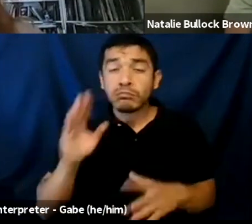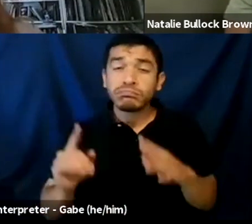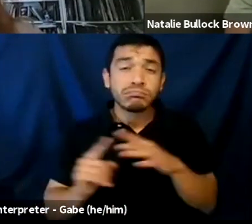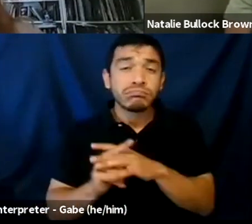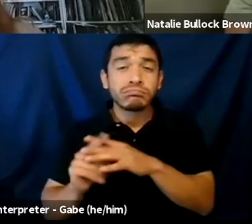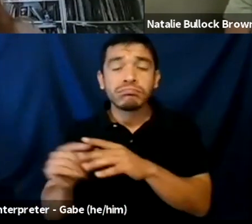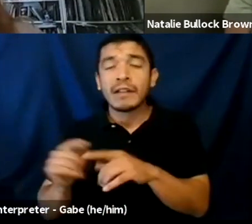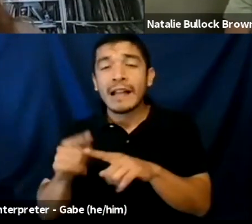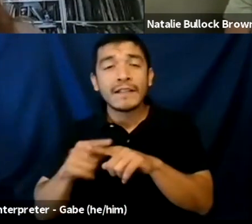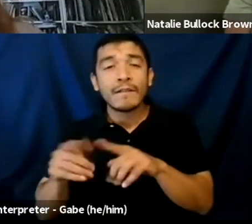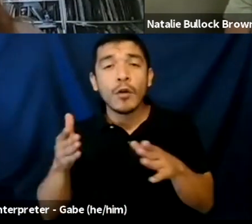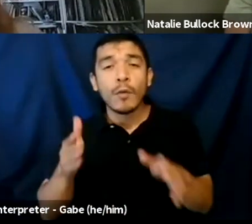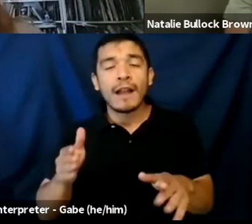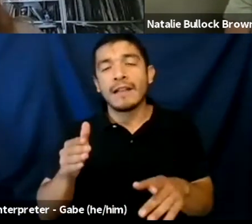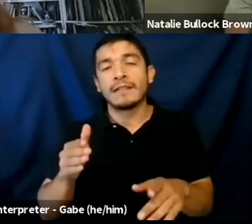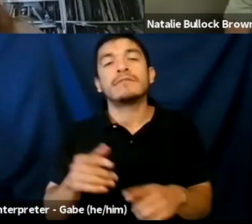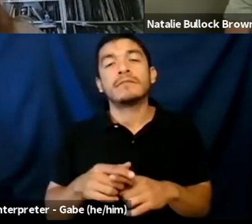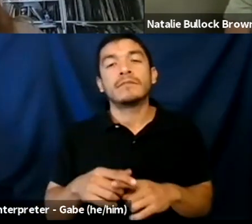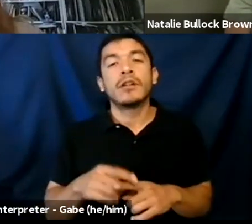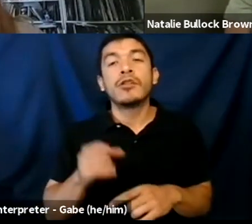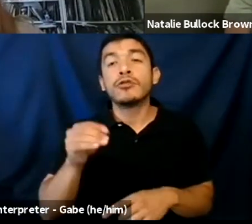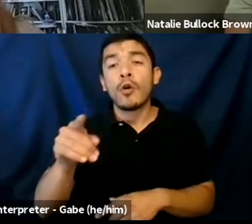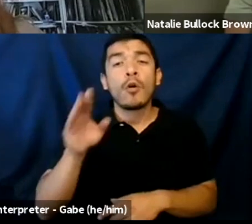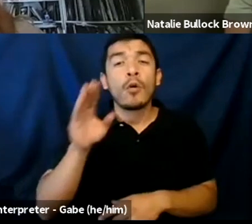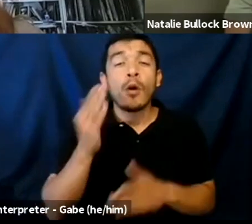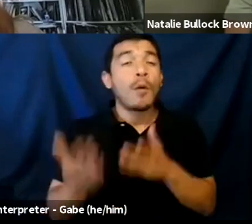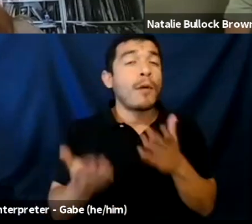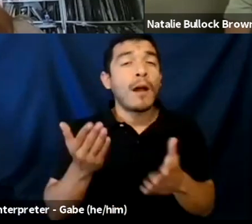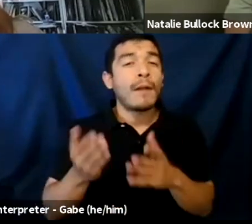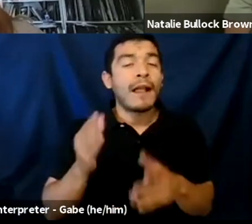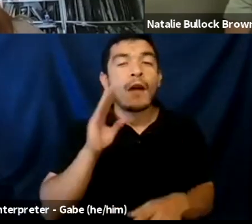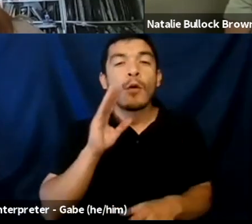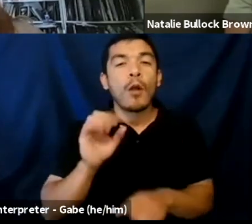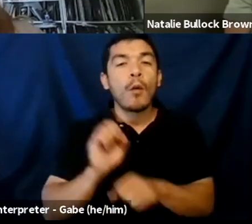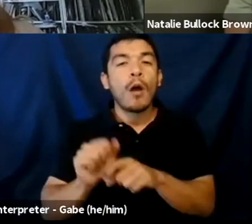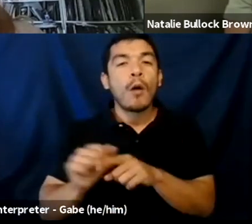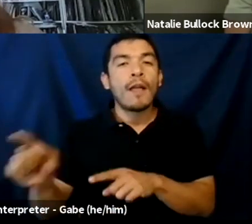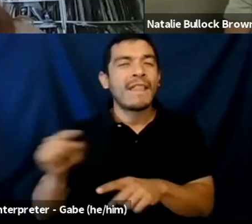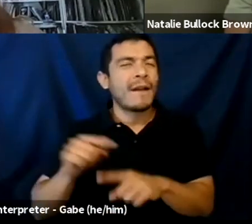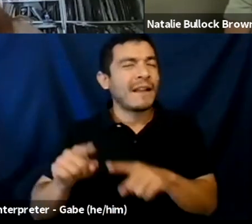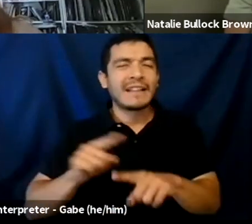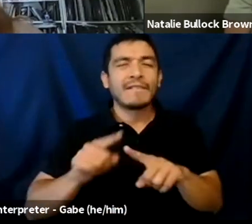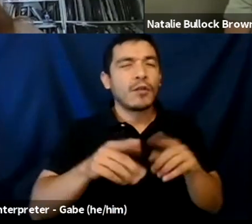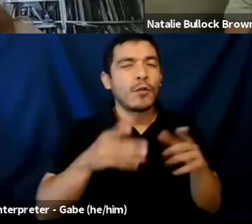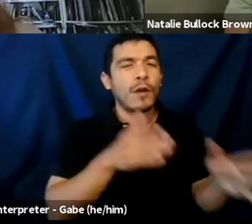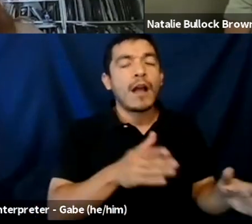in different aspects. And so, you're going to probably be interfacing with them in various ways. So, being trauma trauma-informed